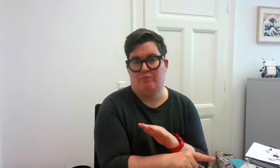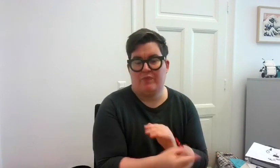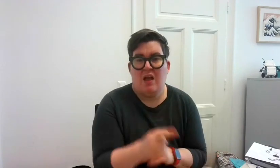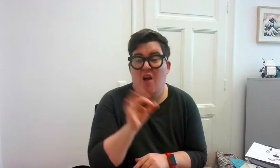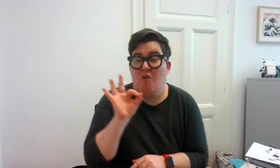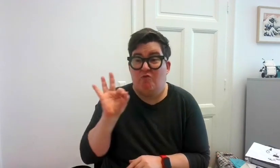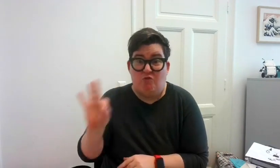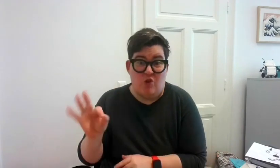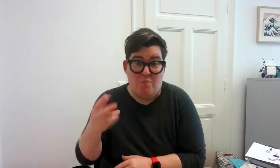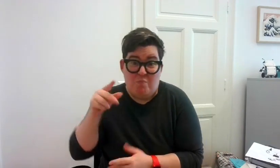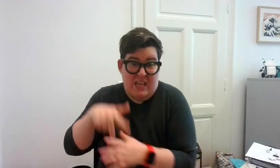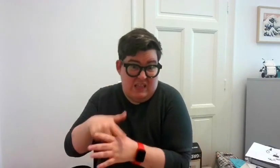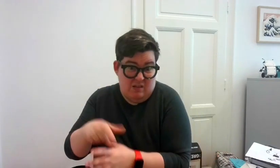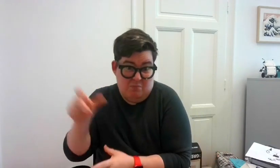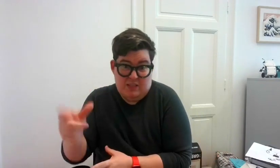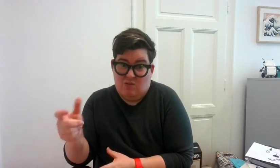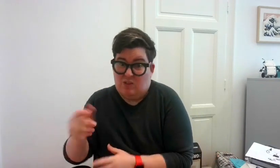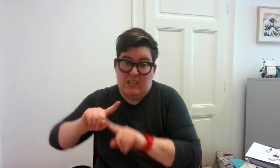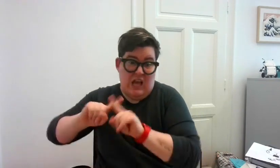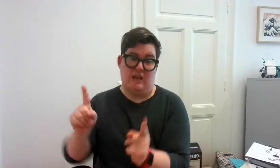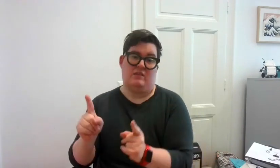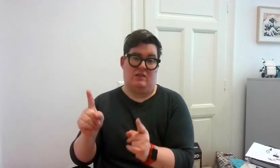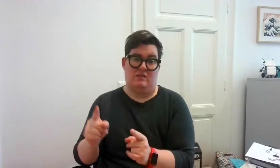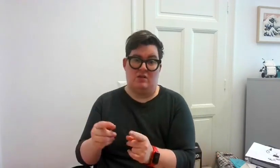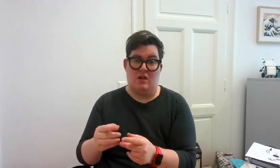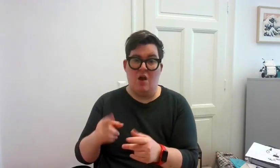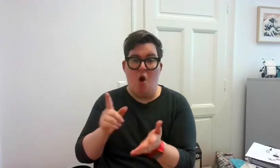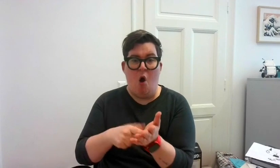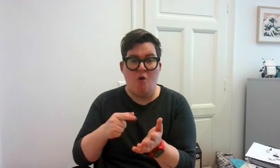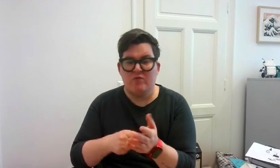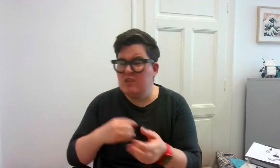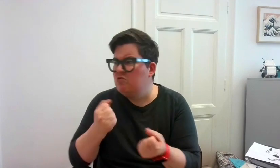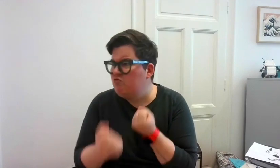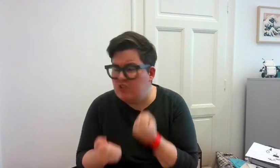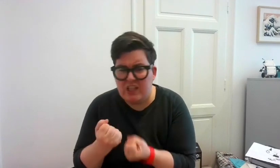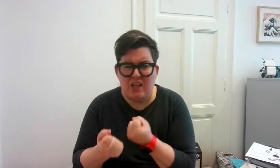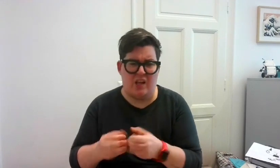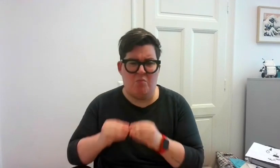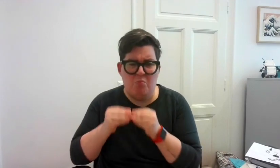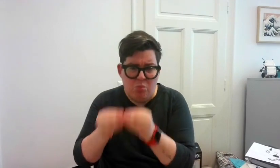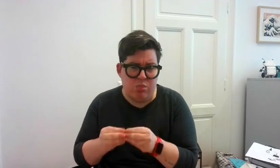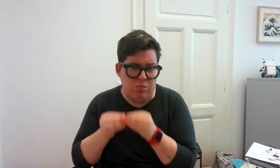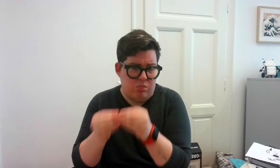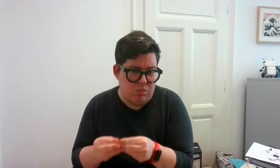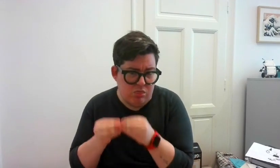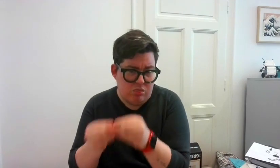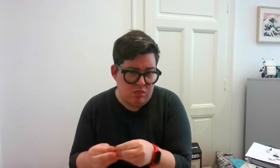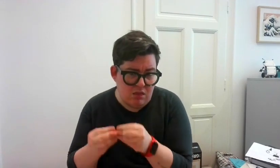This is significantly different for disabled people. These situations are often difficult and exhausting.